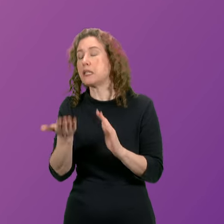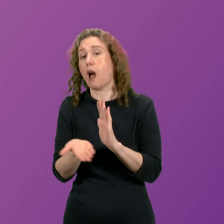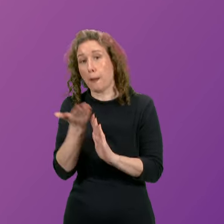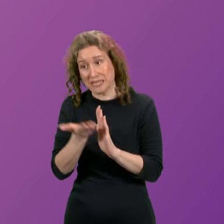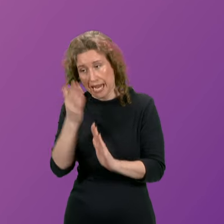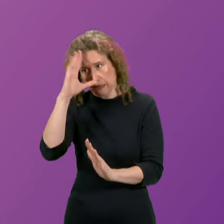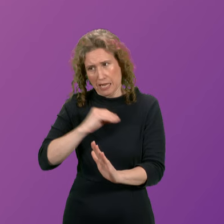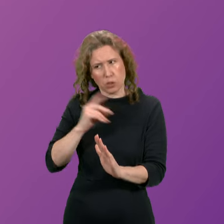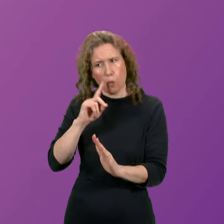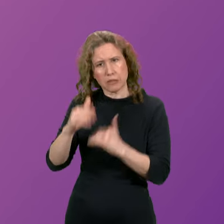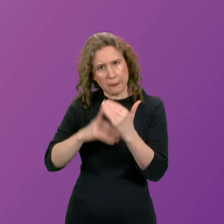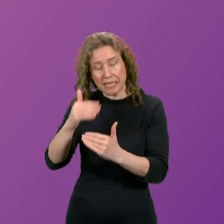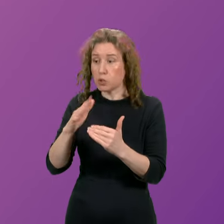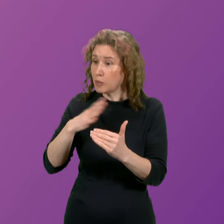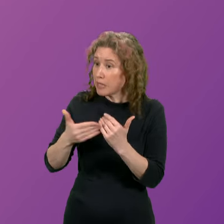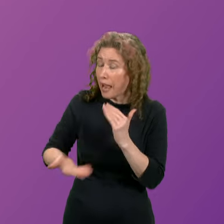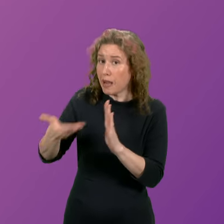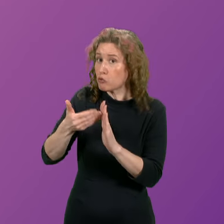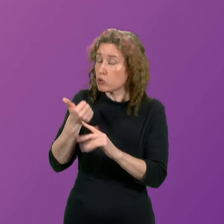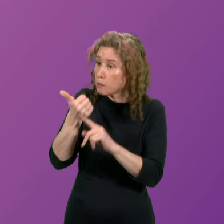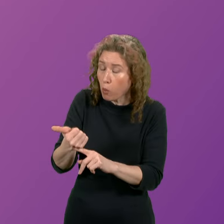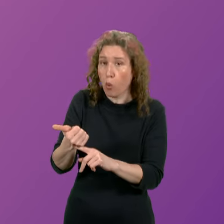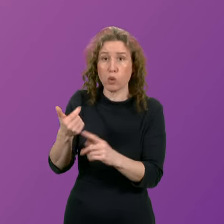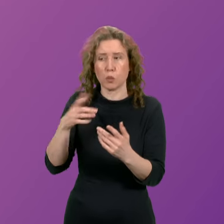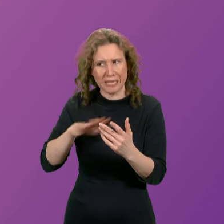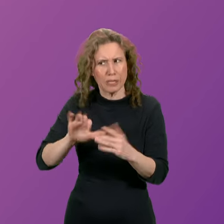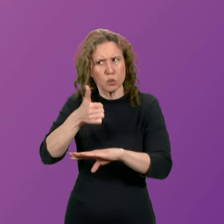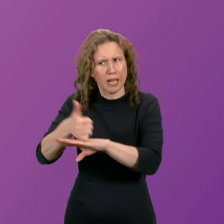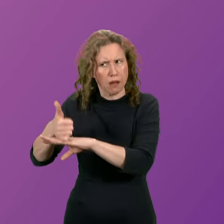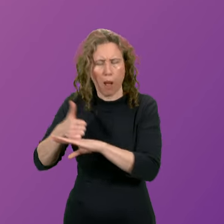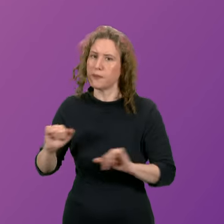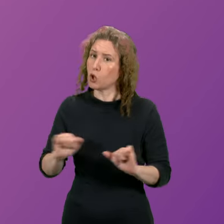and to determine whether further support is necessary to progress implementation plans.